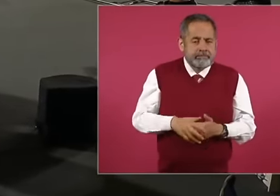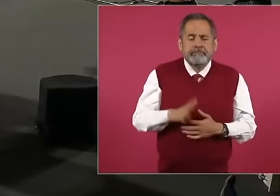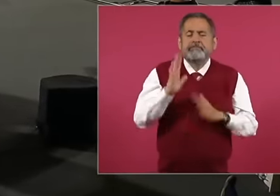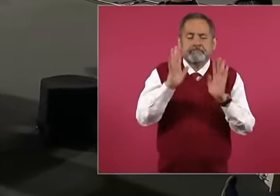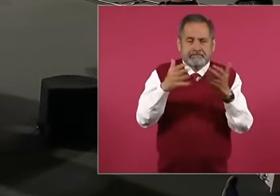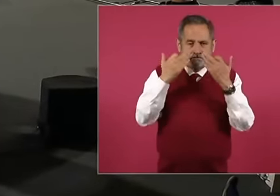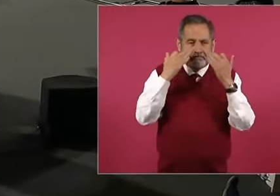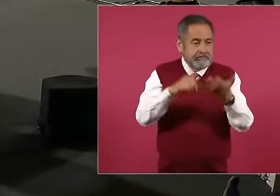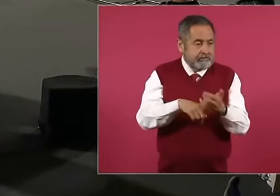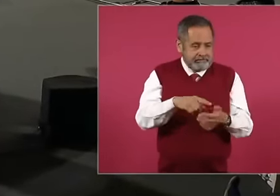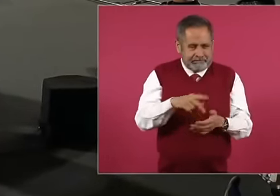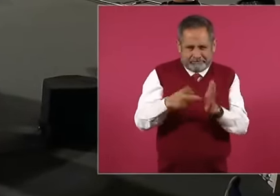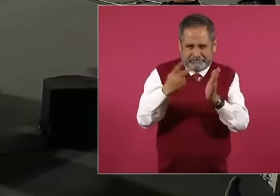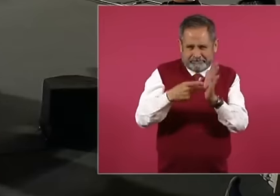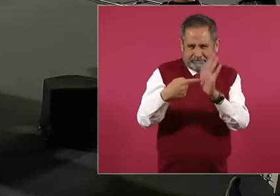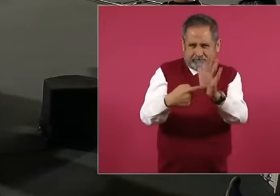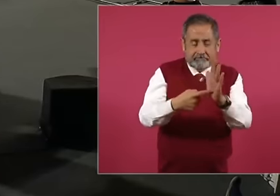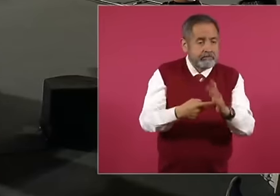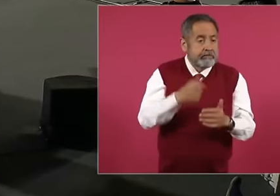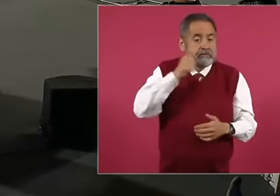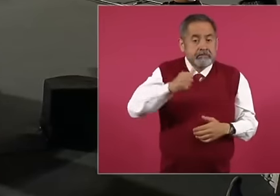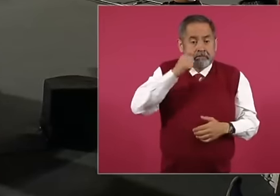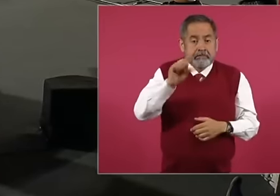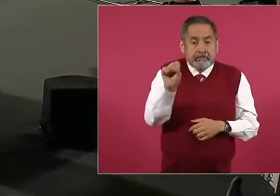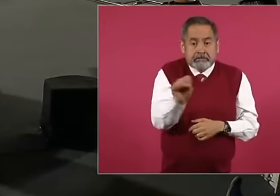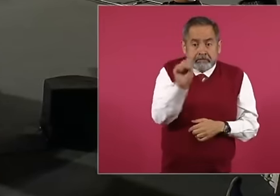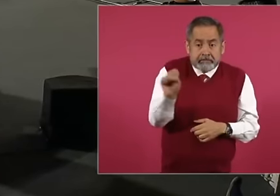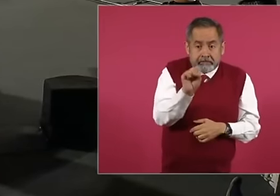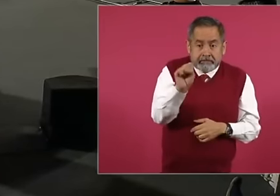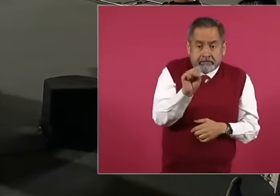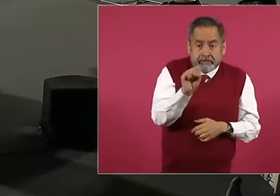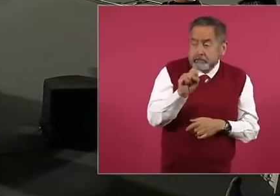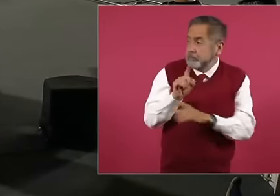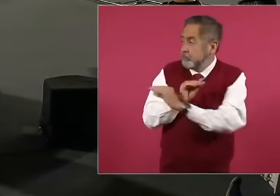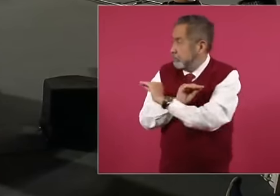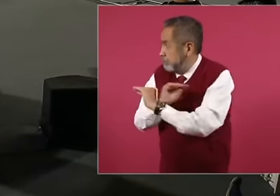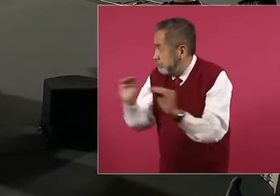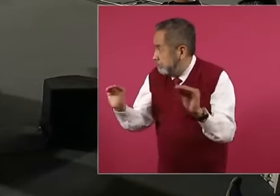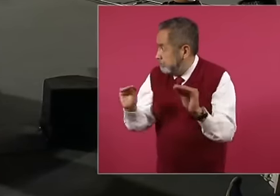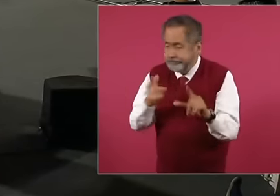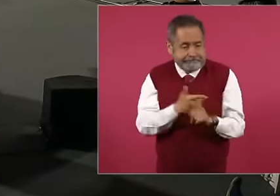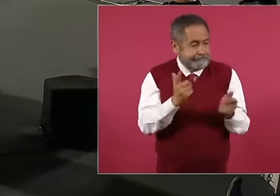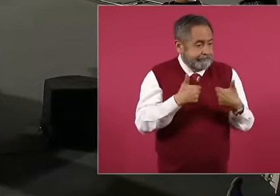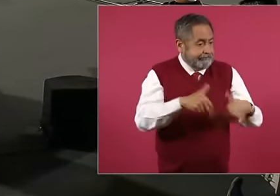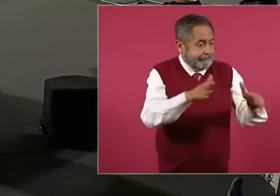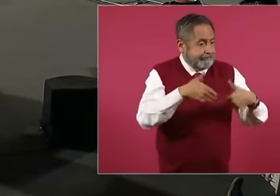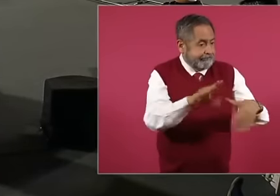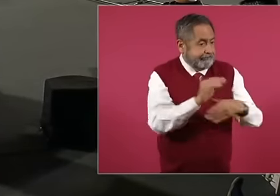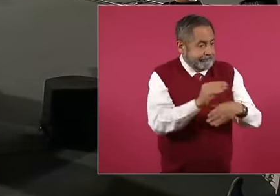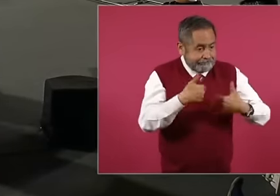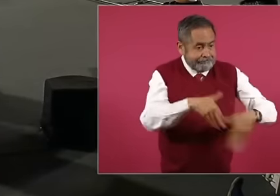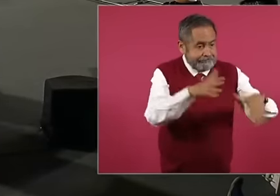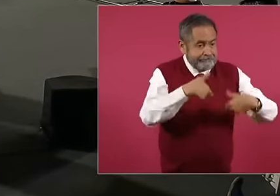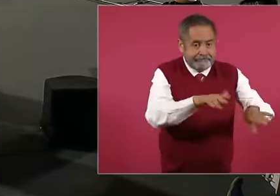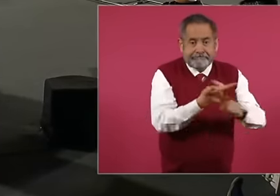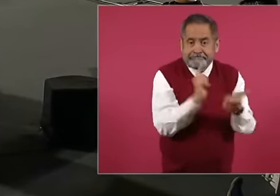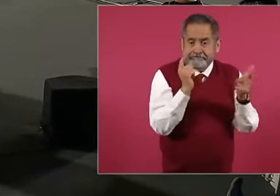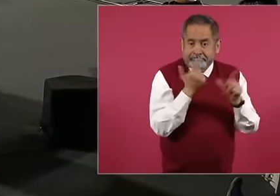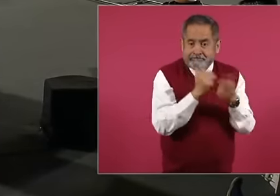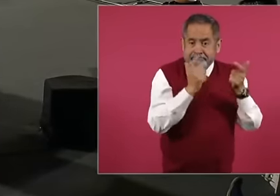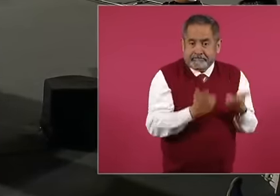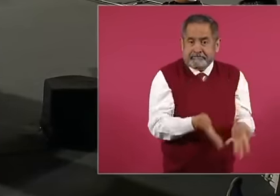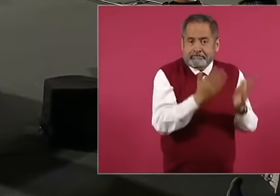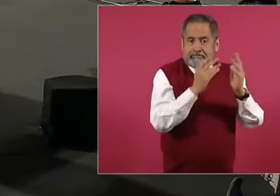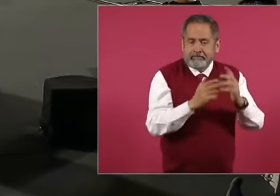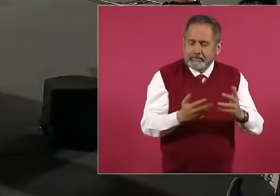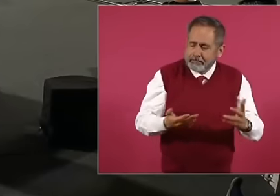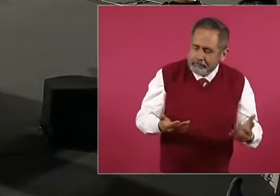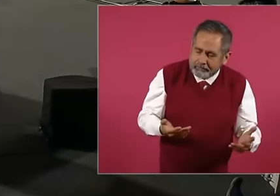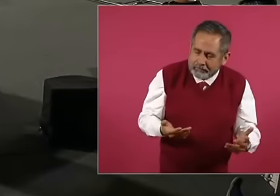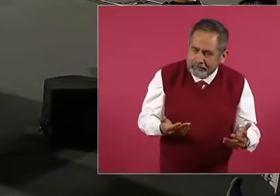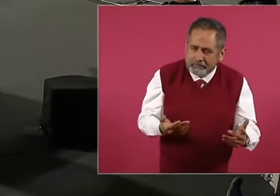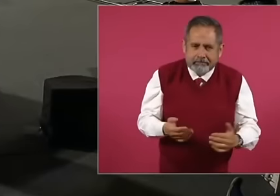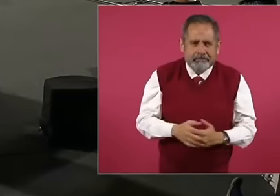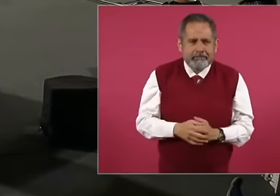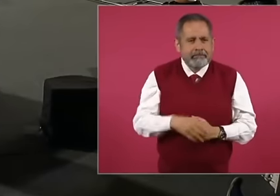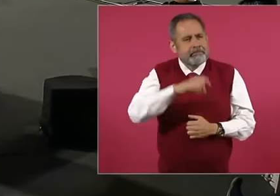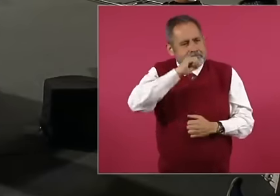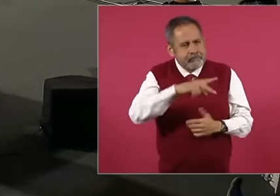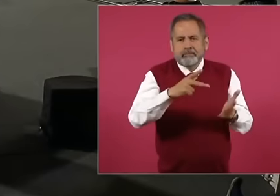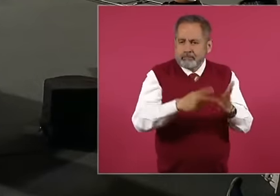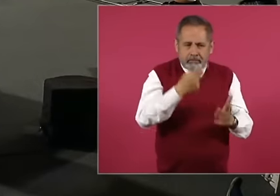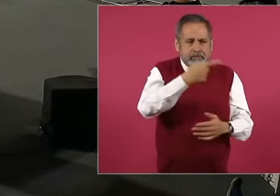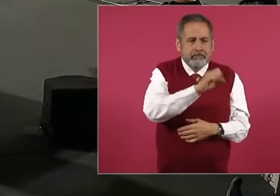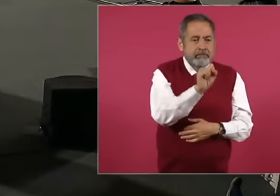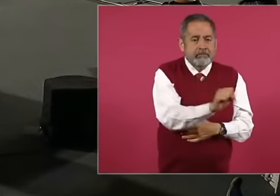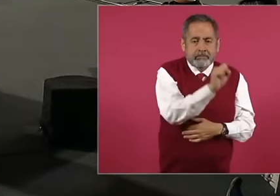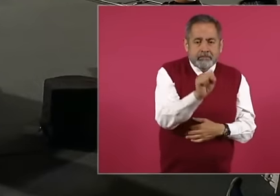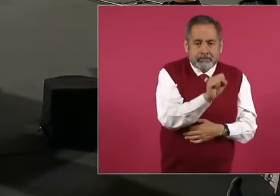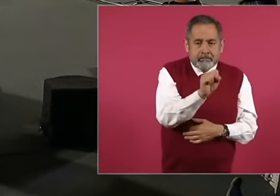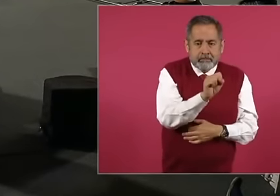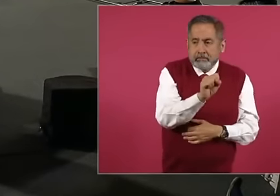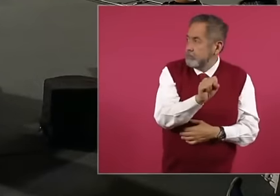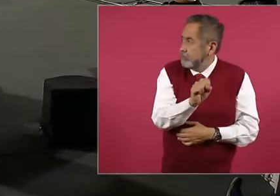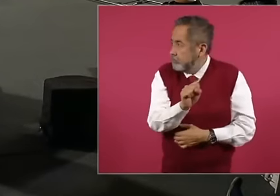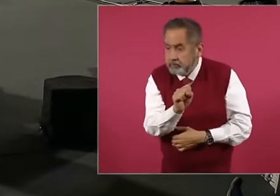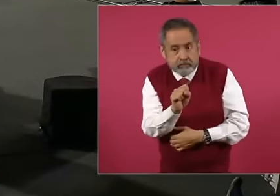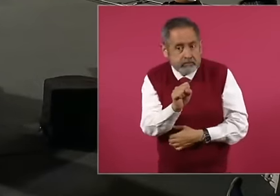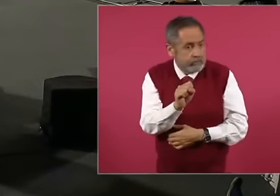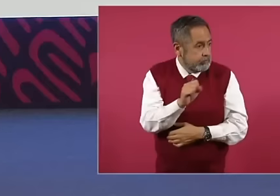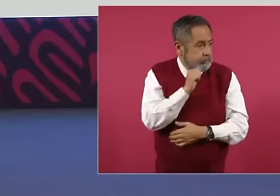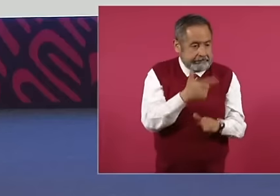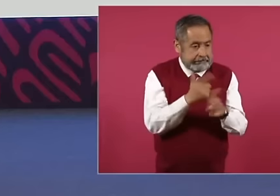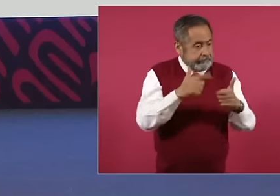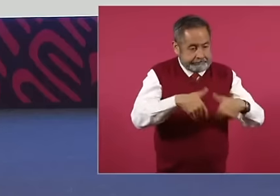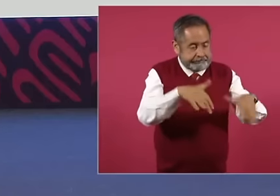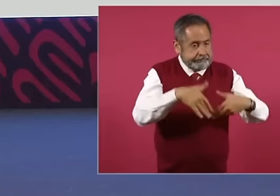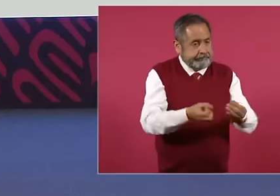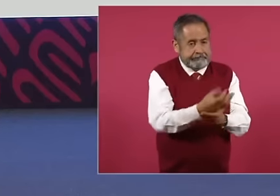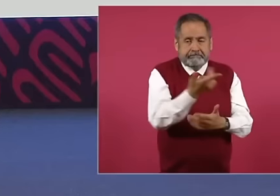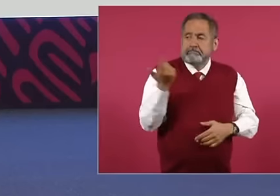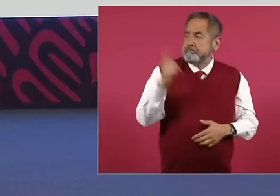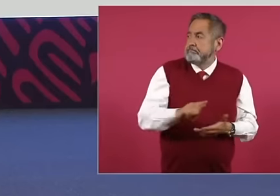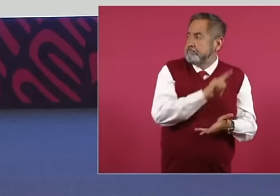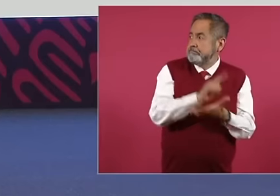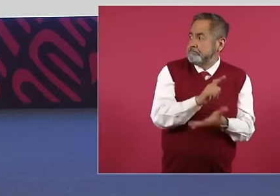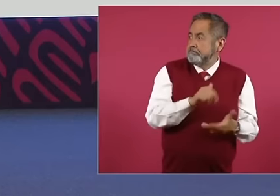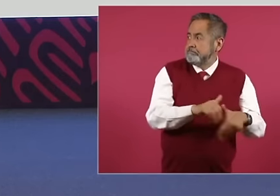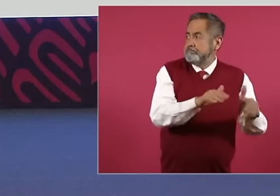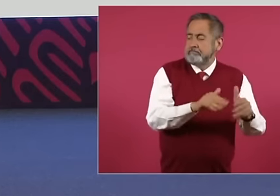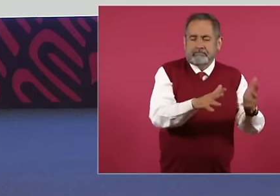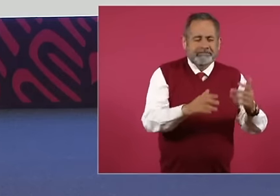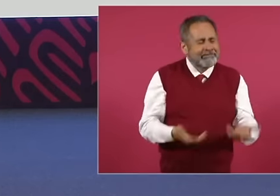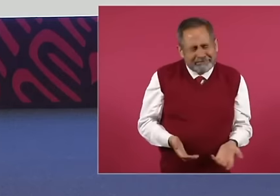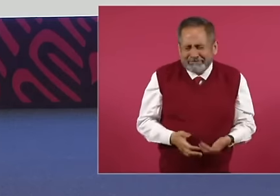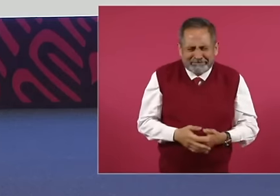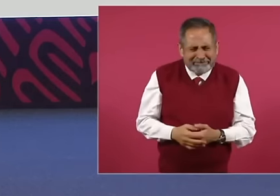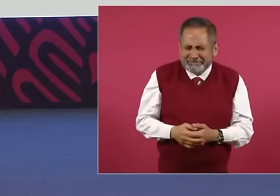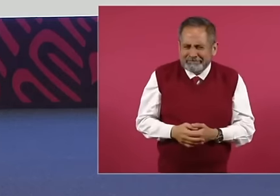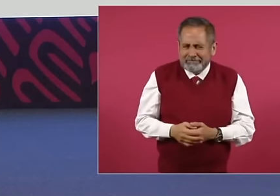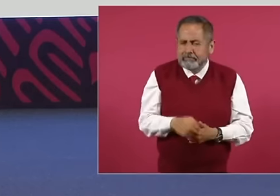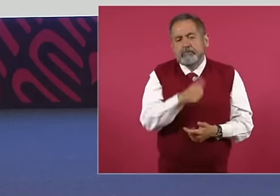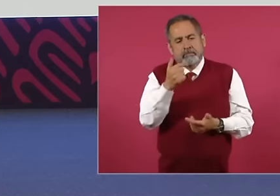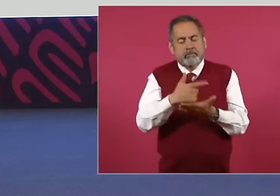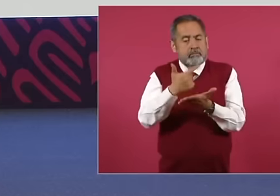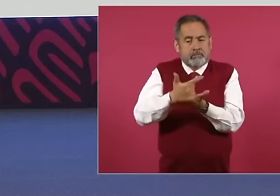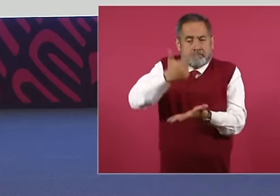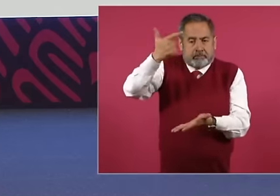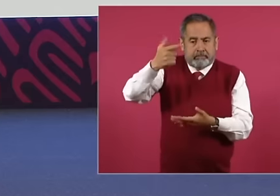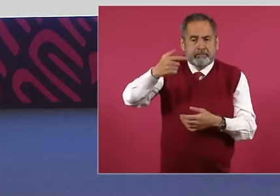sazos and This is another Sabadazo but there are much more serious things, for example what a minister did and